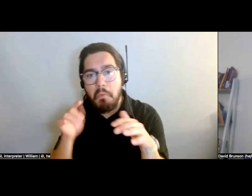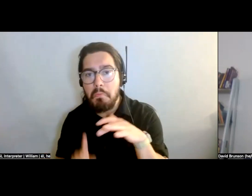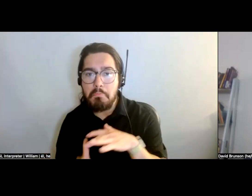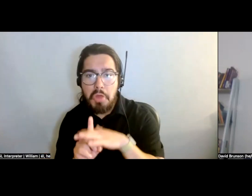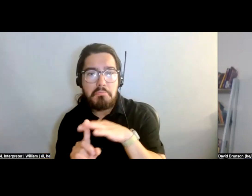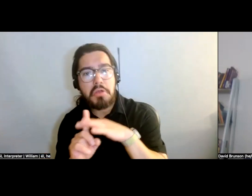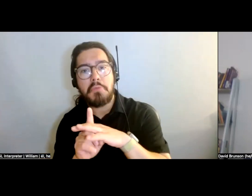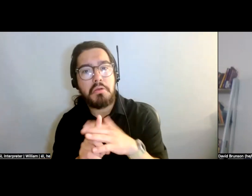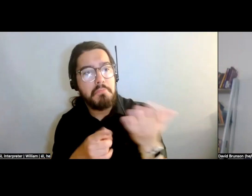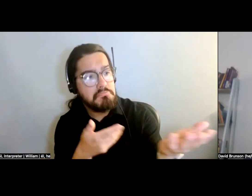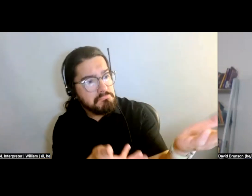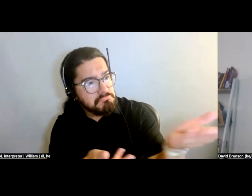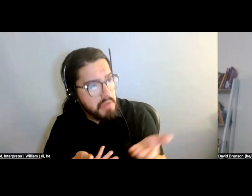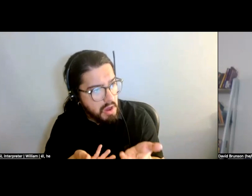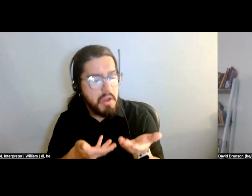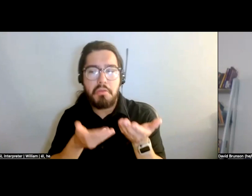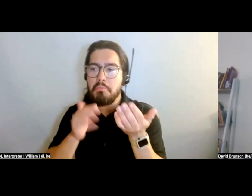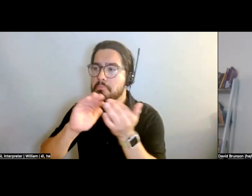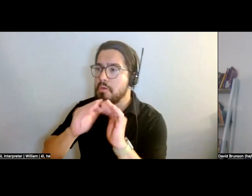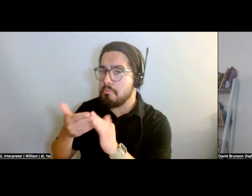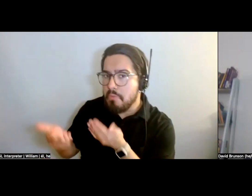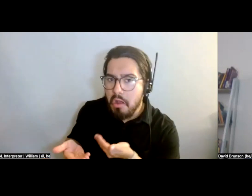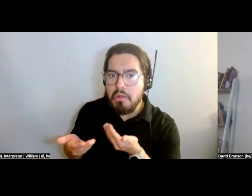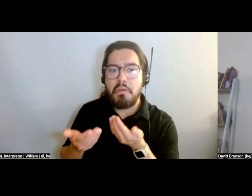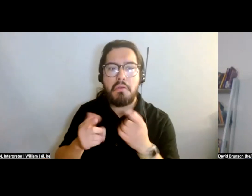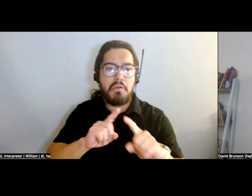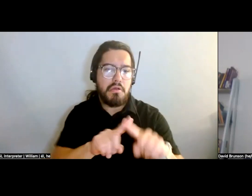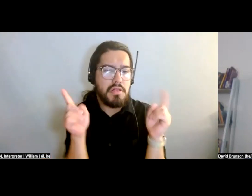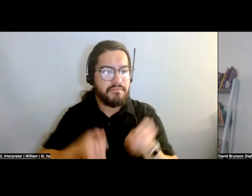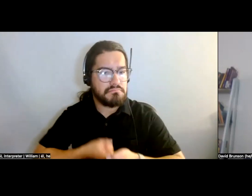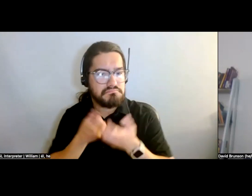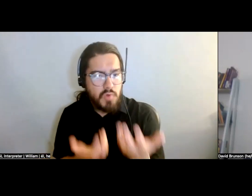invited into the community, to different poetry readings, in different events.